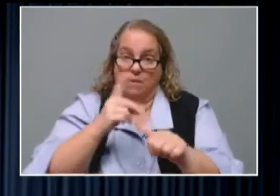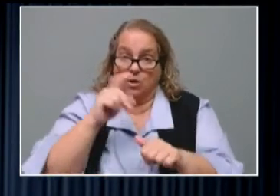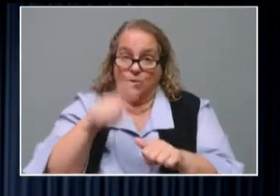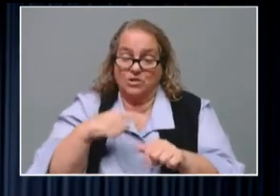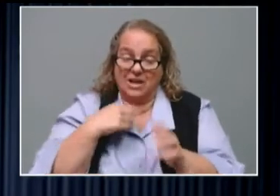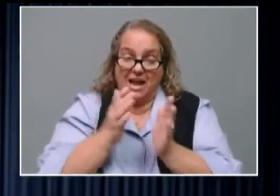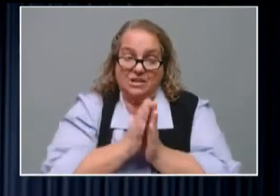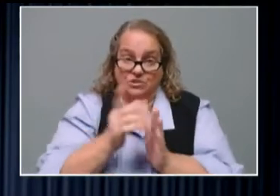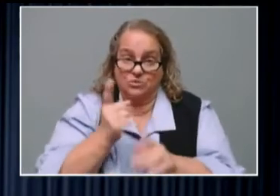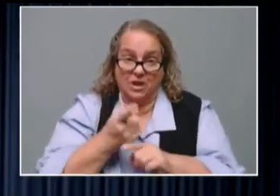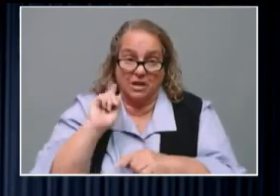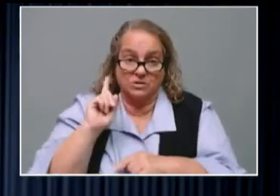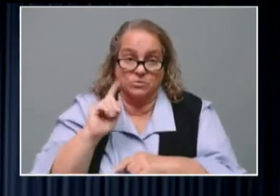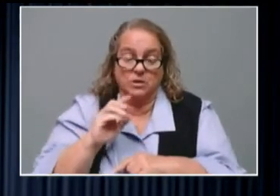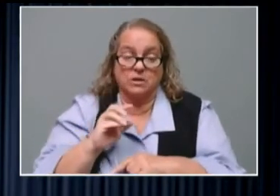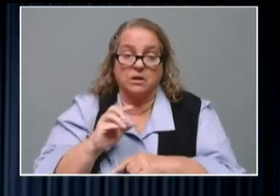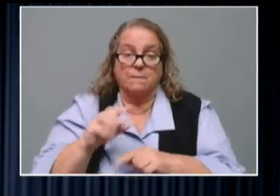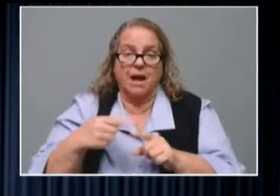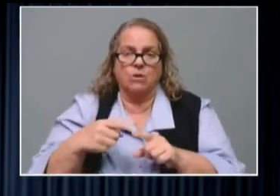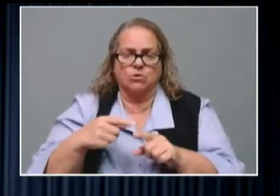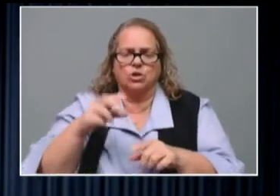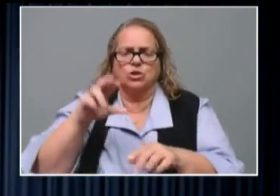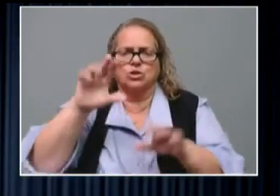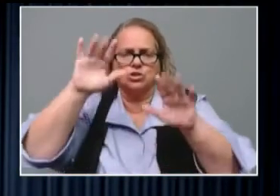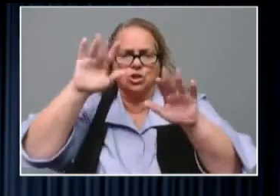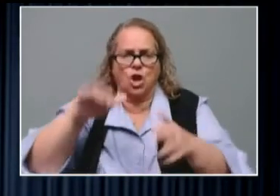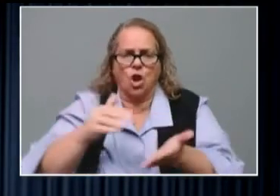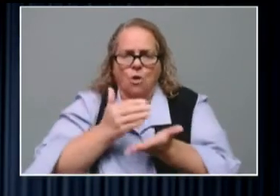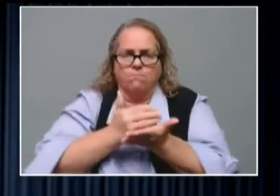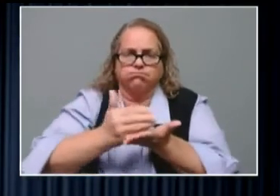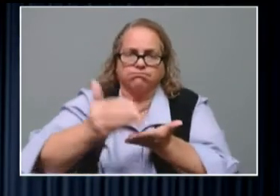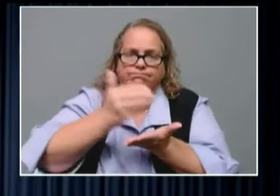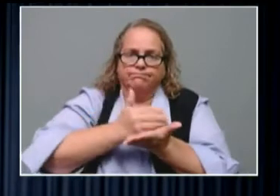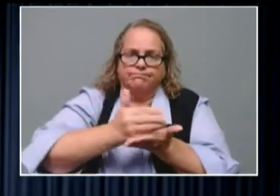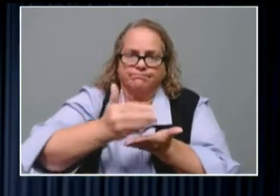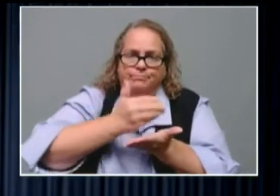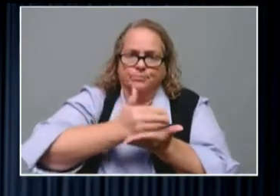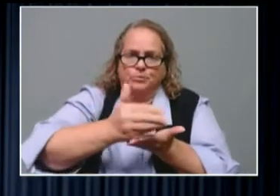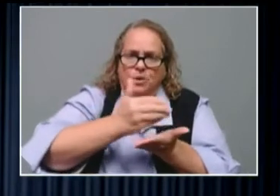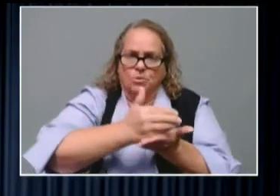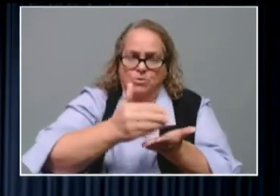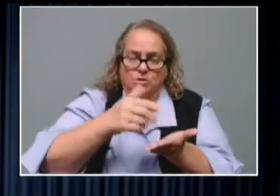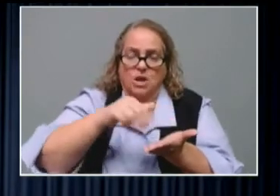this is about snowplow operators since 11 states are in dire strength. Uh